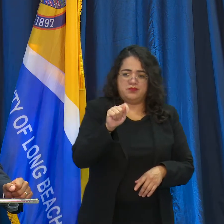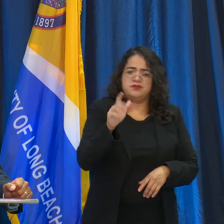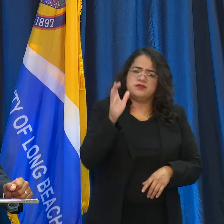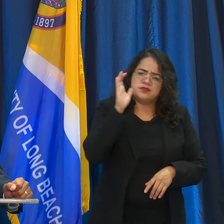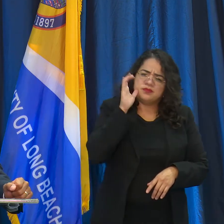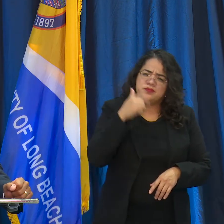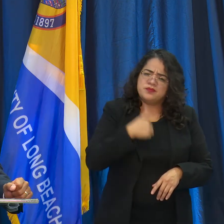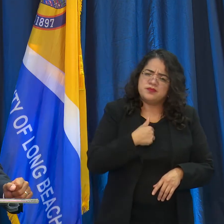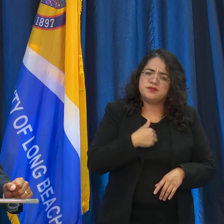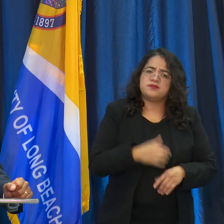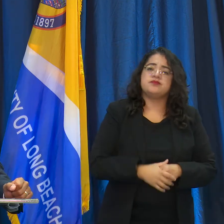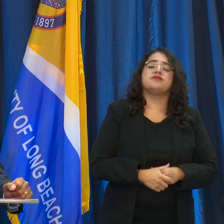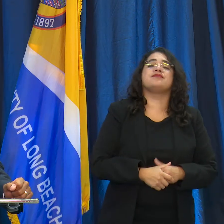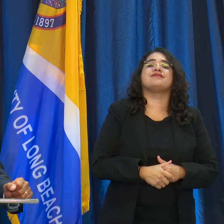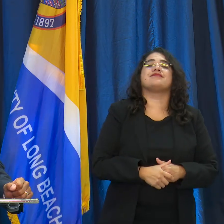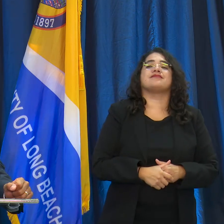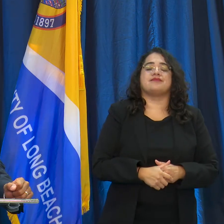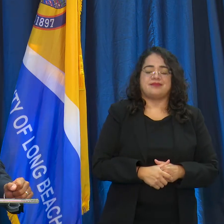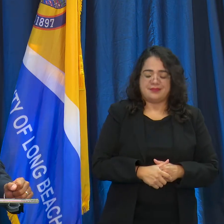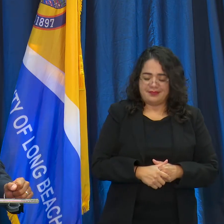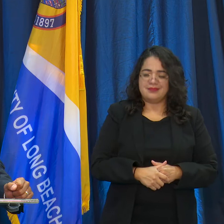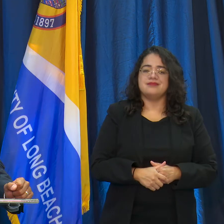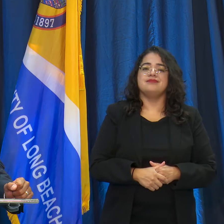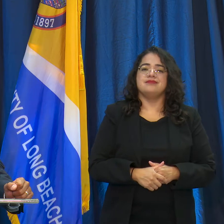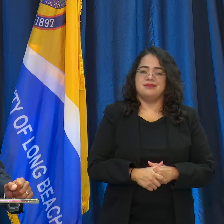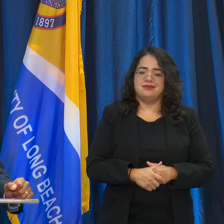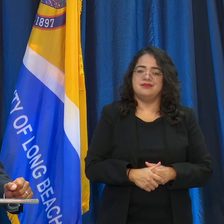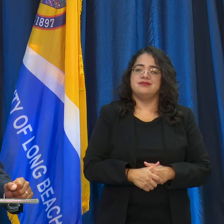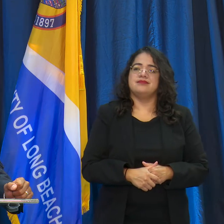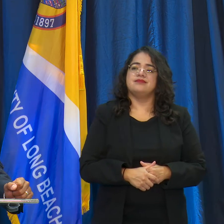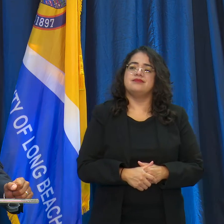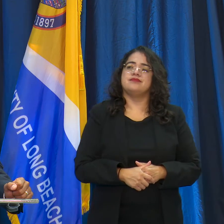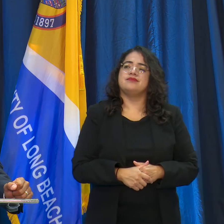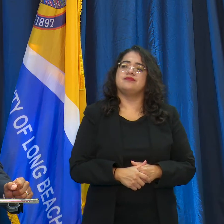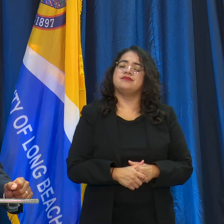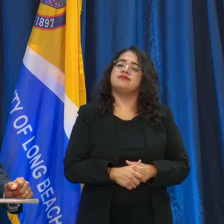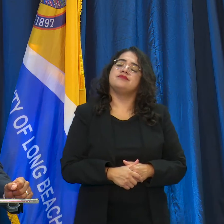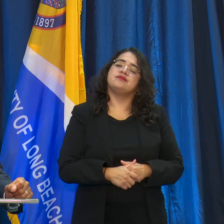Hey there, can you hear me? Yes. Okay, so we heard today